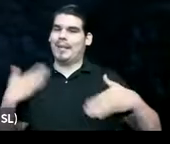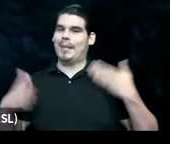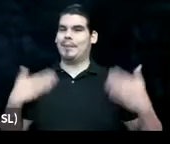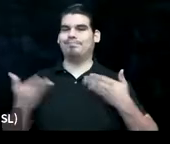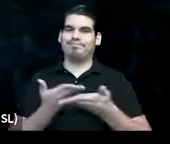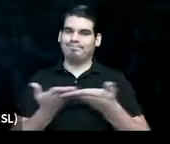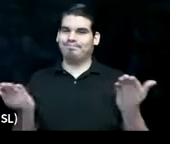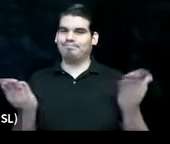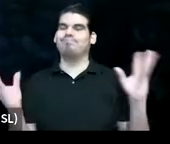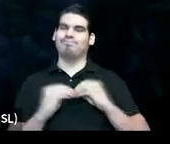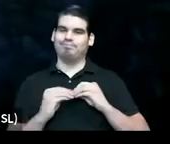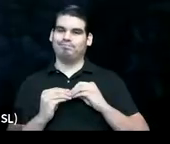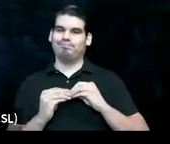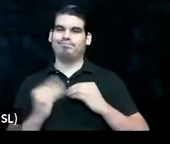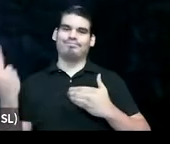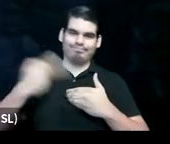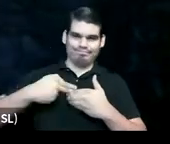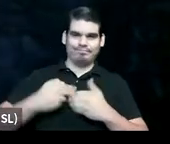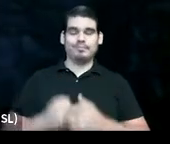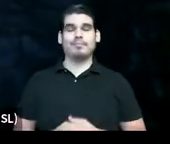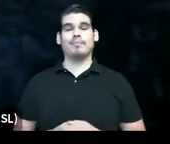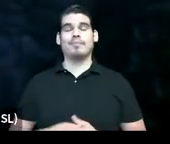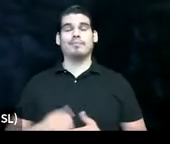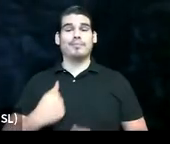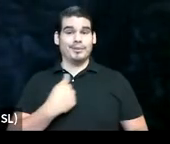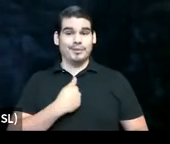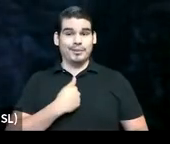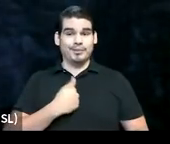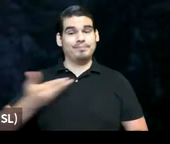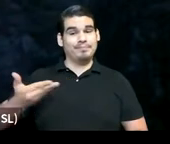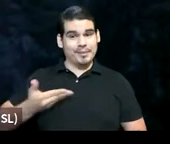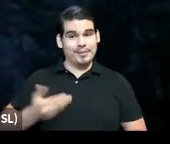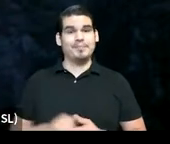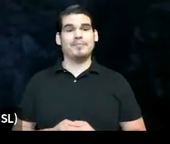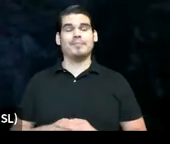of the Student Senate for California Community Colleges and also student at San Joaquin Delta